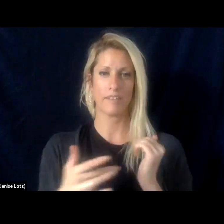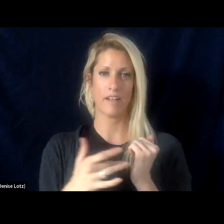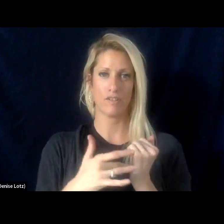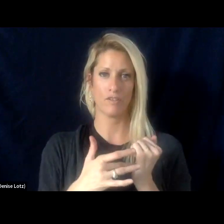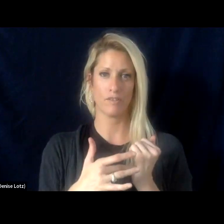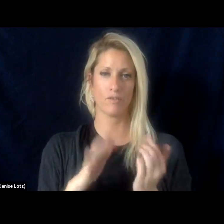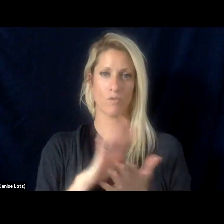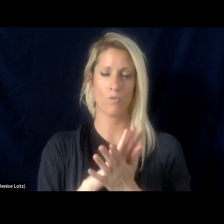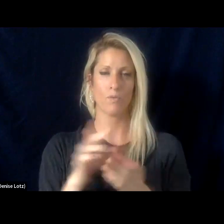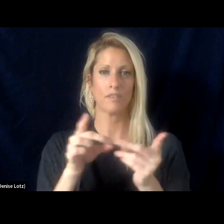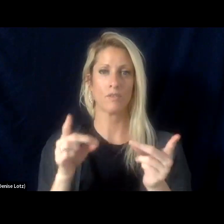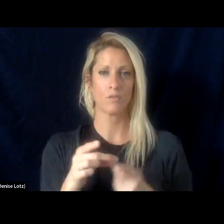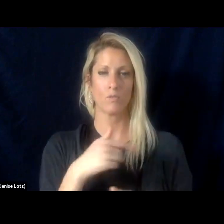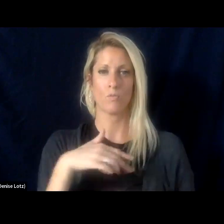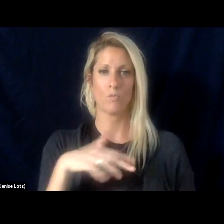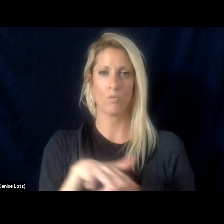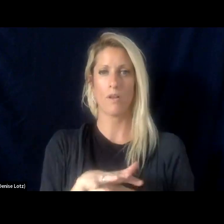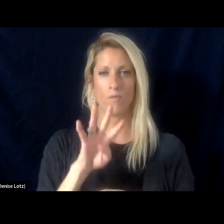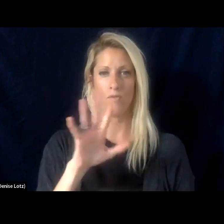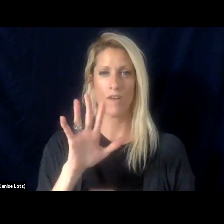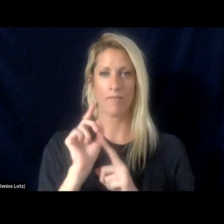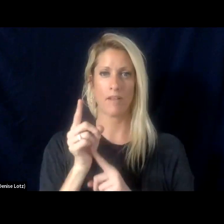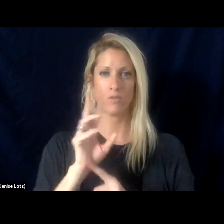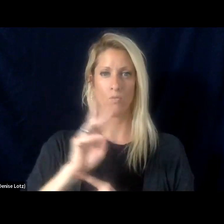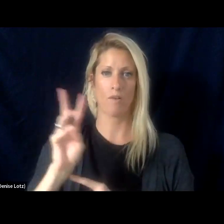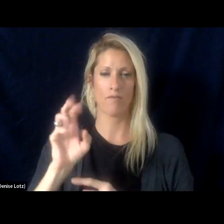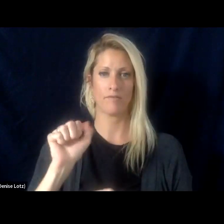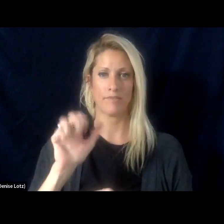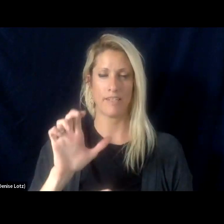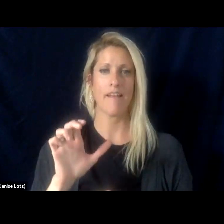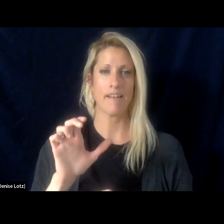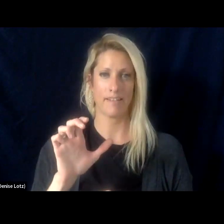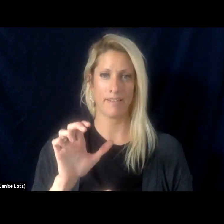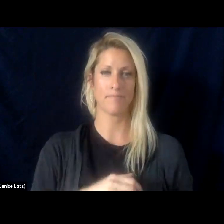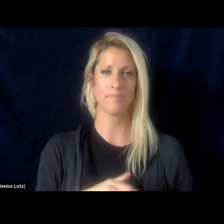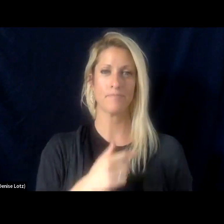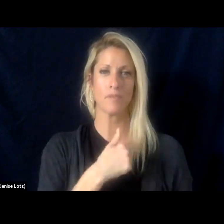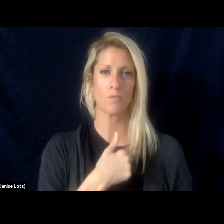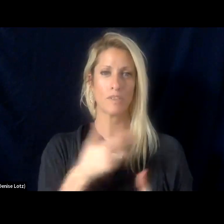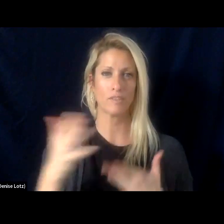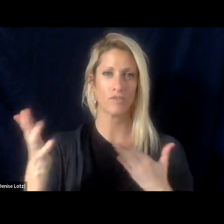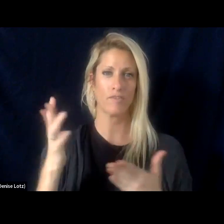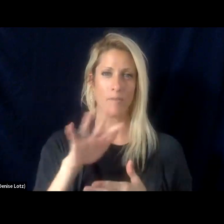School District. We're located about 45 min west of Sacramento. We serve at about 1,600